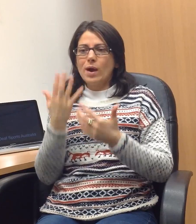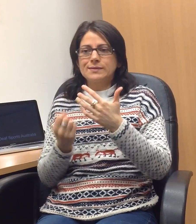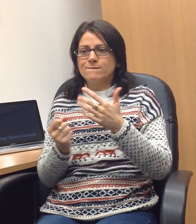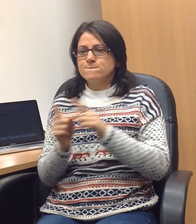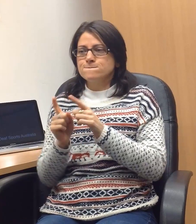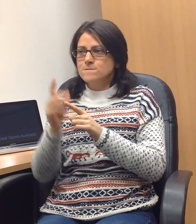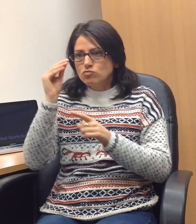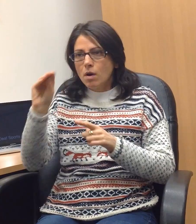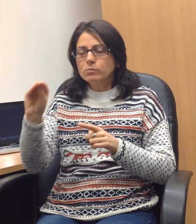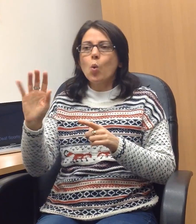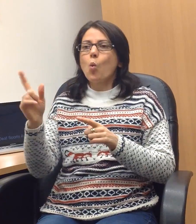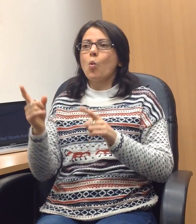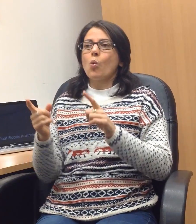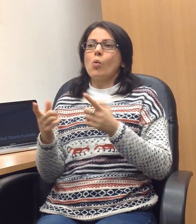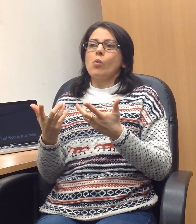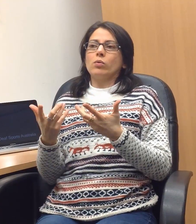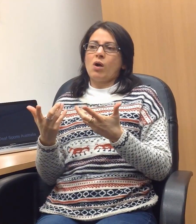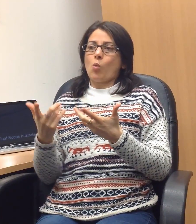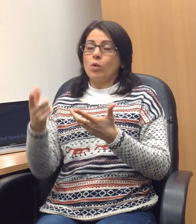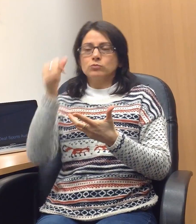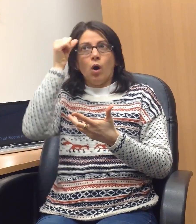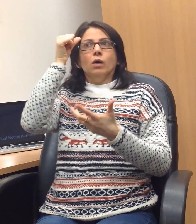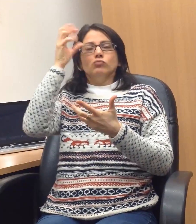to remember what to do.